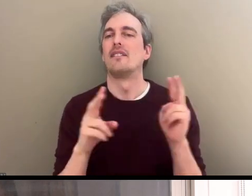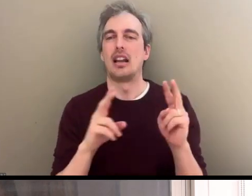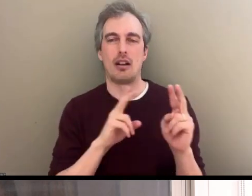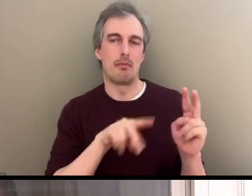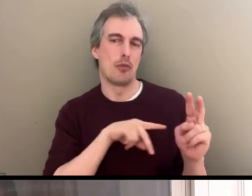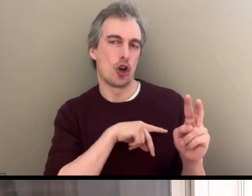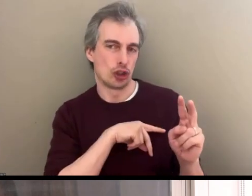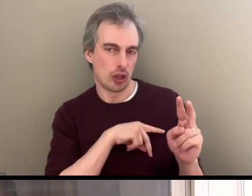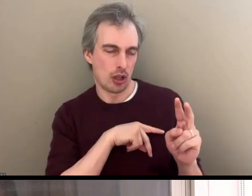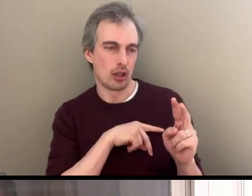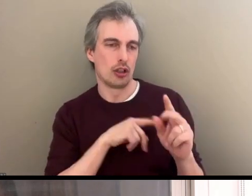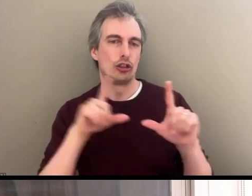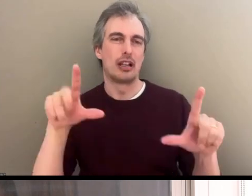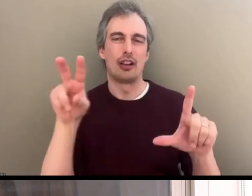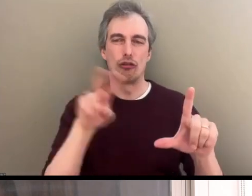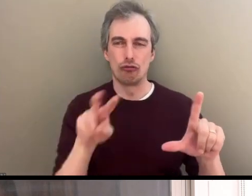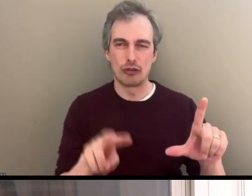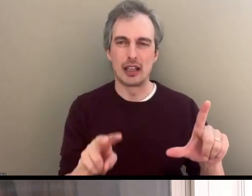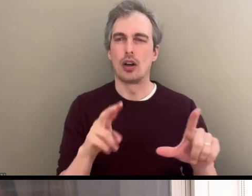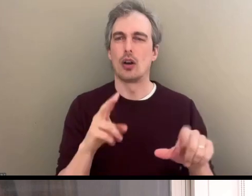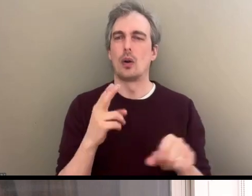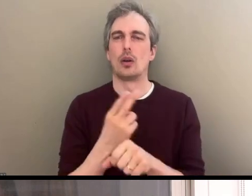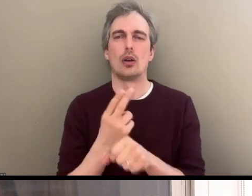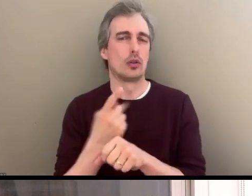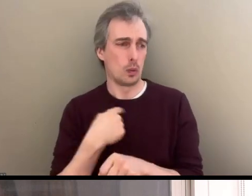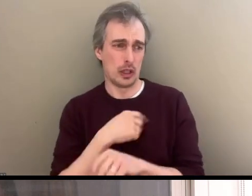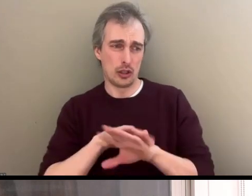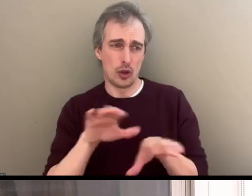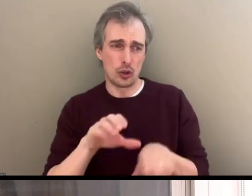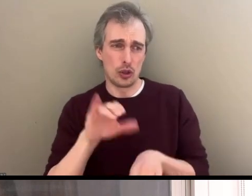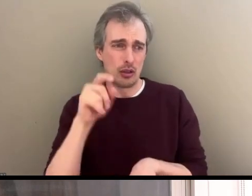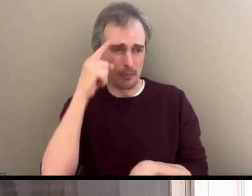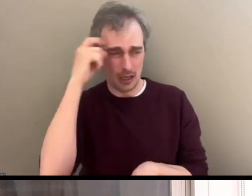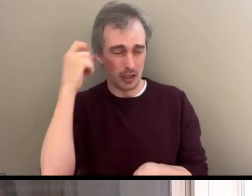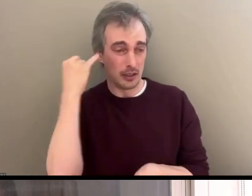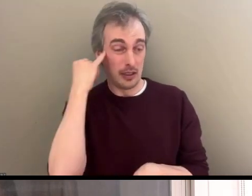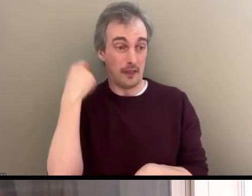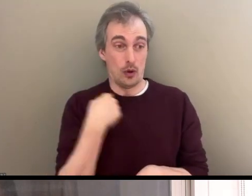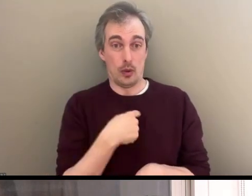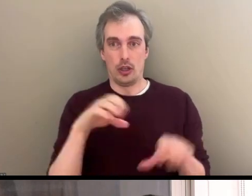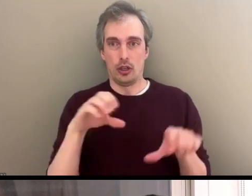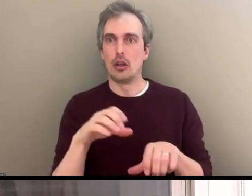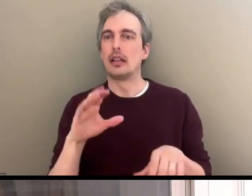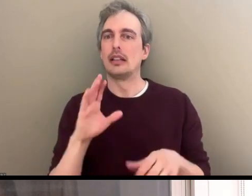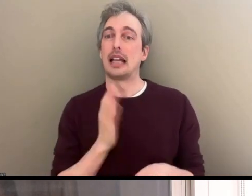So we don't do it because if we do it, it's our personal and then we keep fighting. It's just strange.